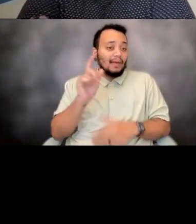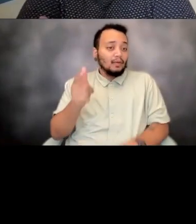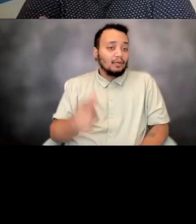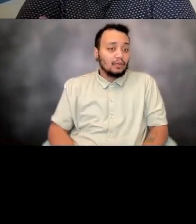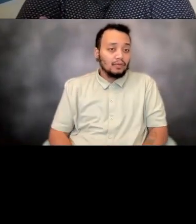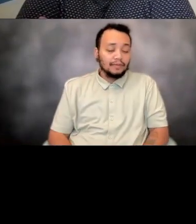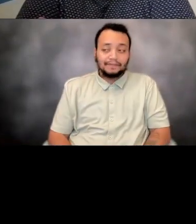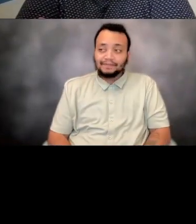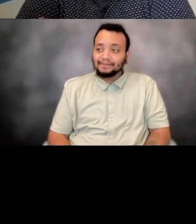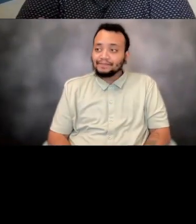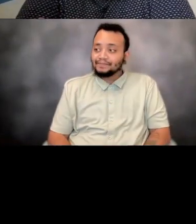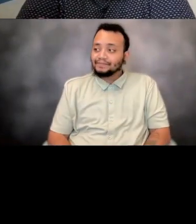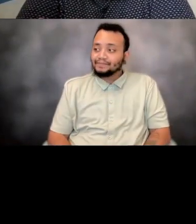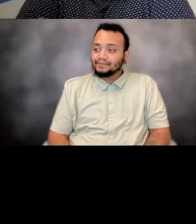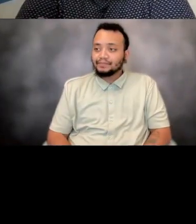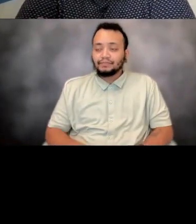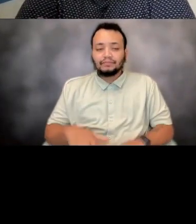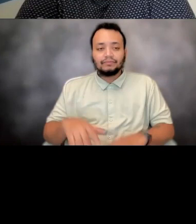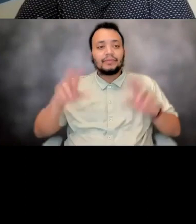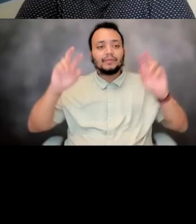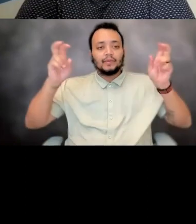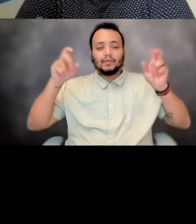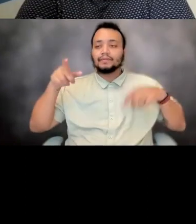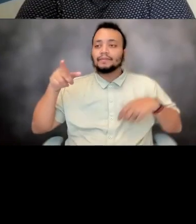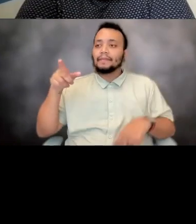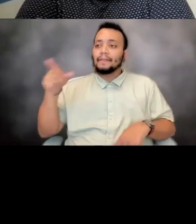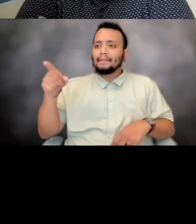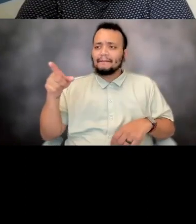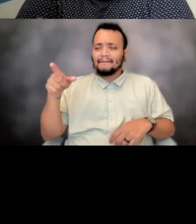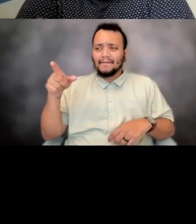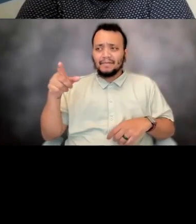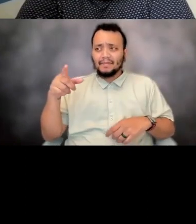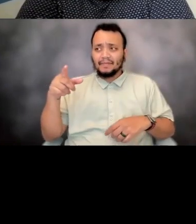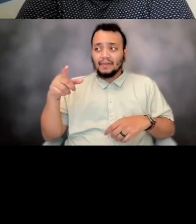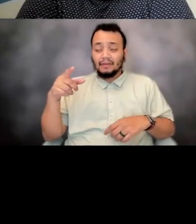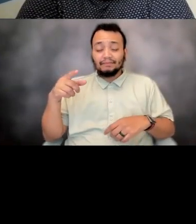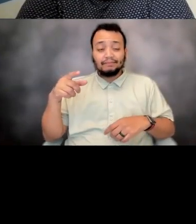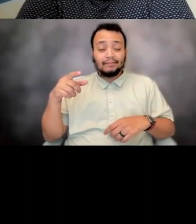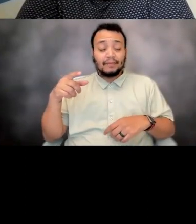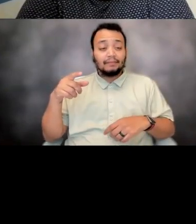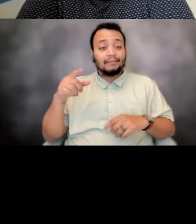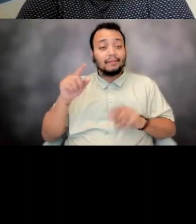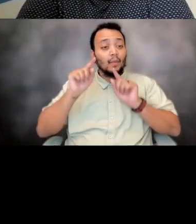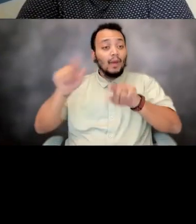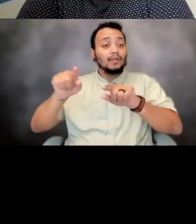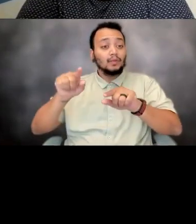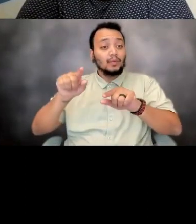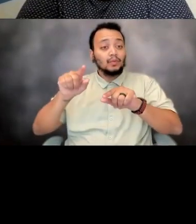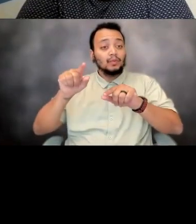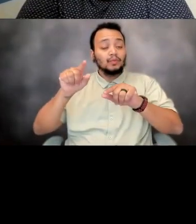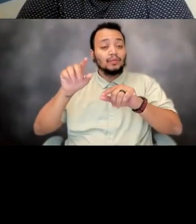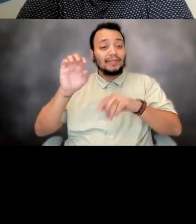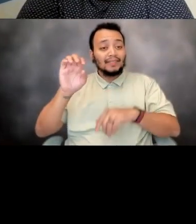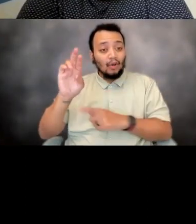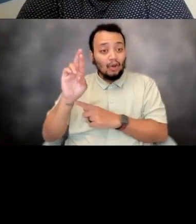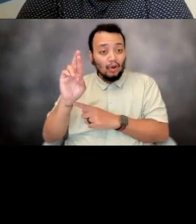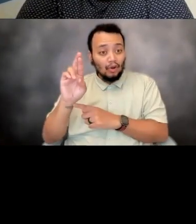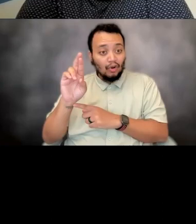Other, another person shared, "And I've been straight up told in the emergency room that I should just up and move to New York City